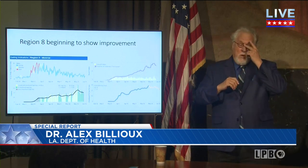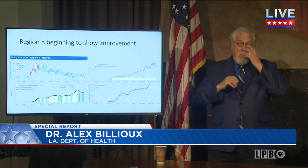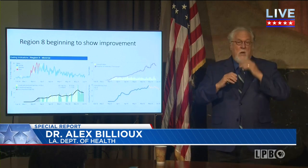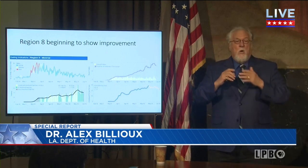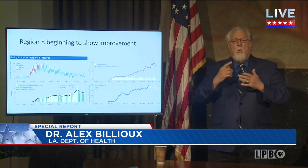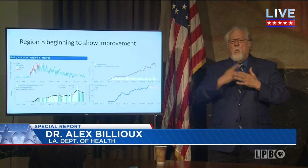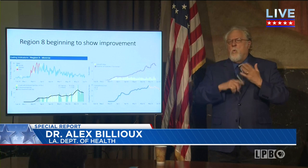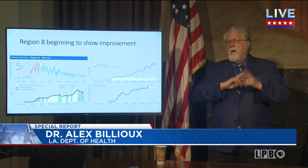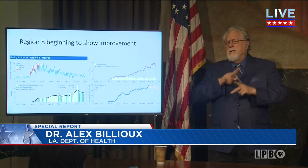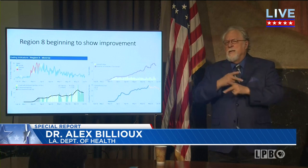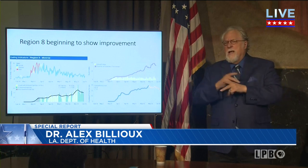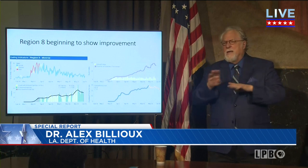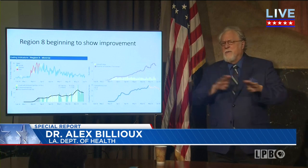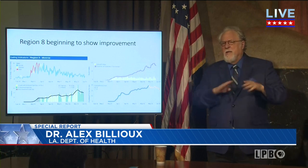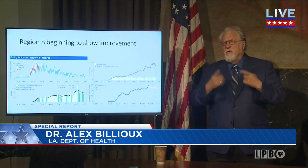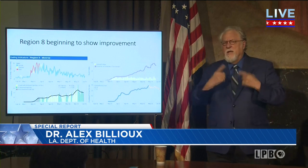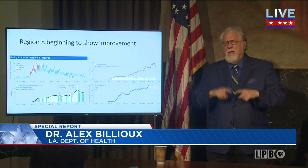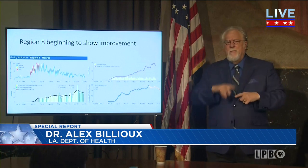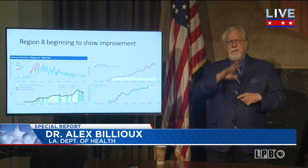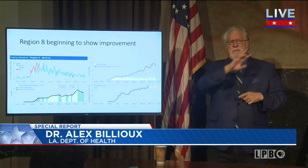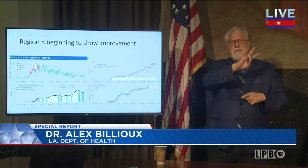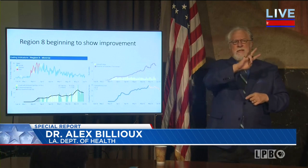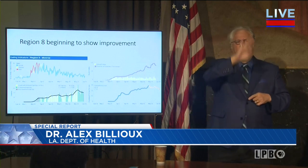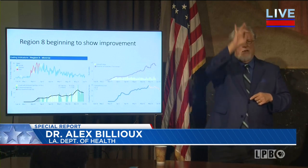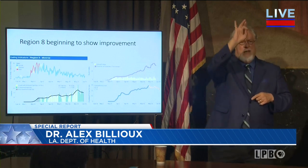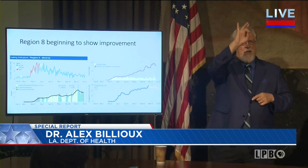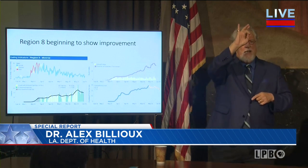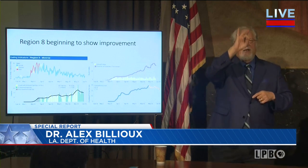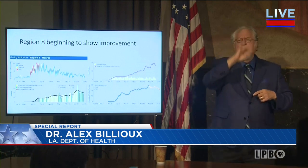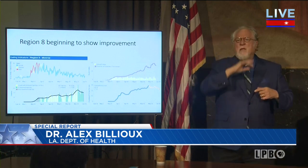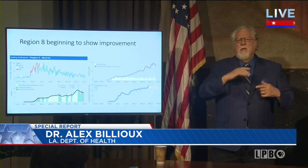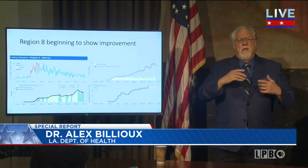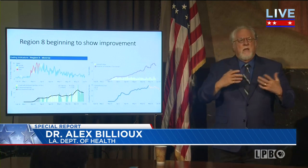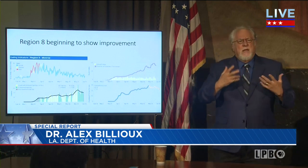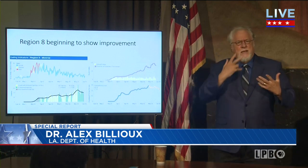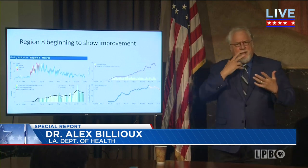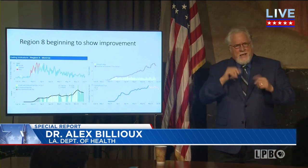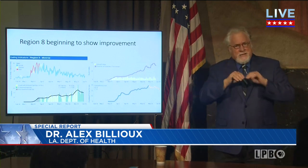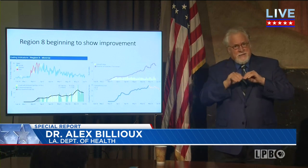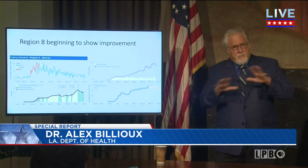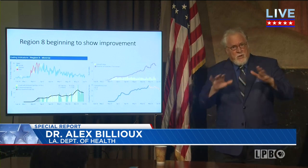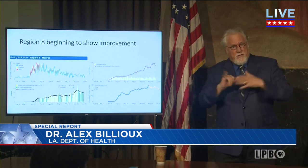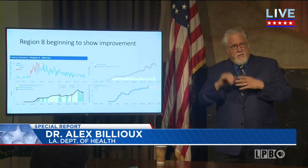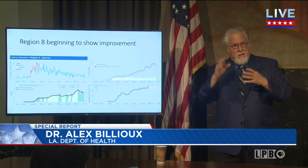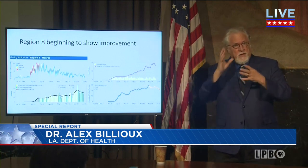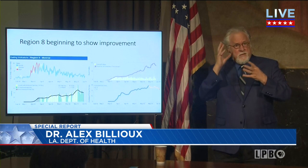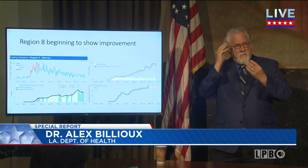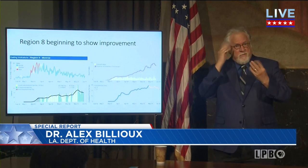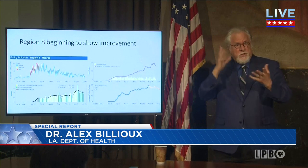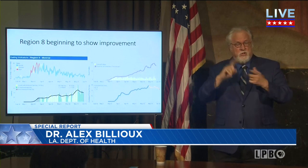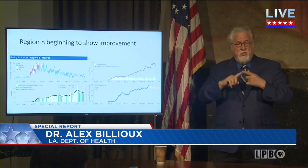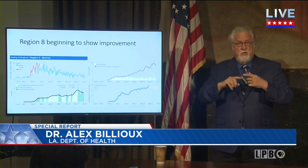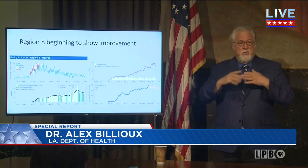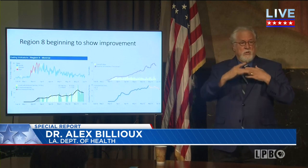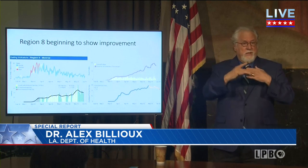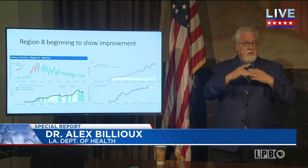WE HOPE THAT CONTINUES AS WELL. WE WANT TO LEARN MORE ABOUT THE KINDS OF BEHAVIORS THAT PER